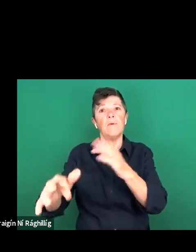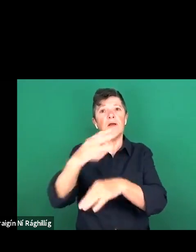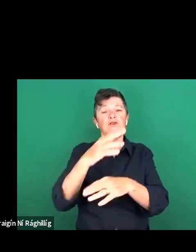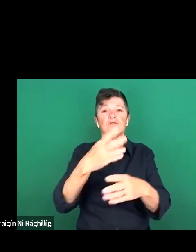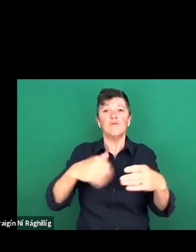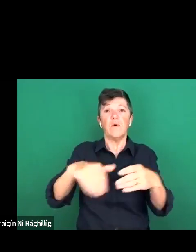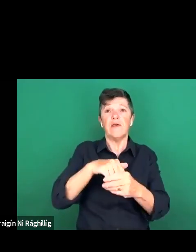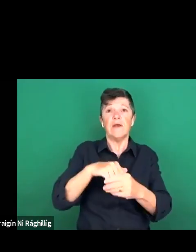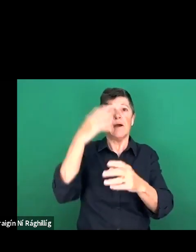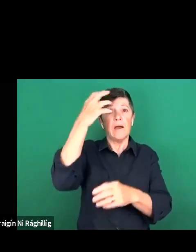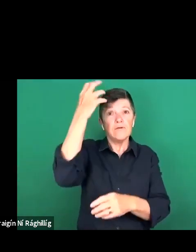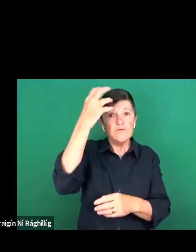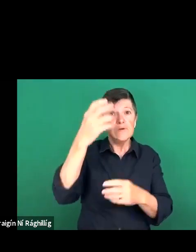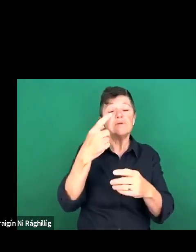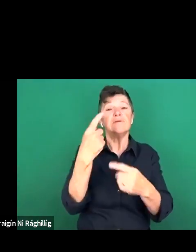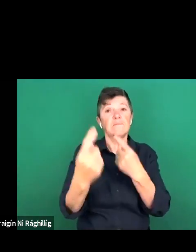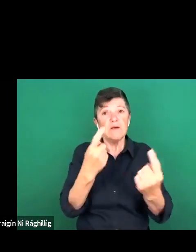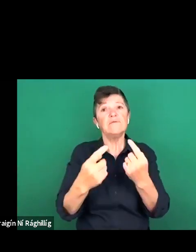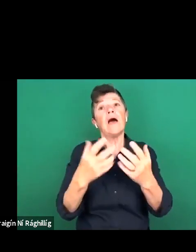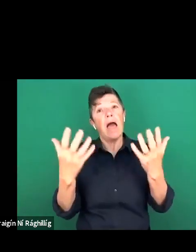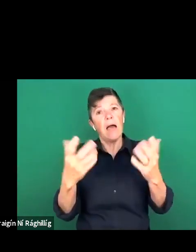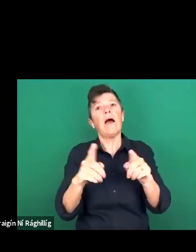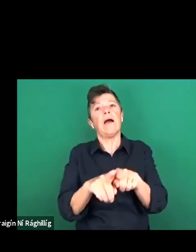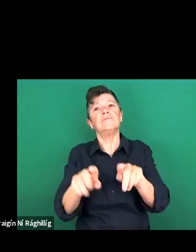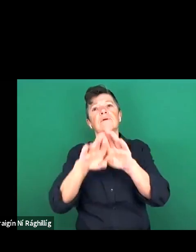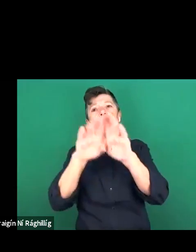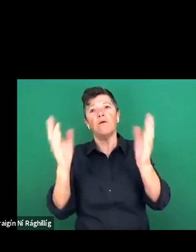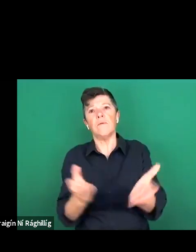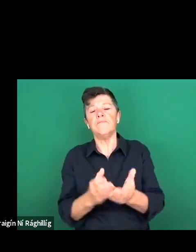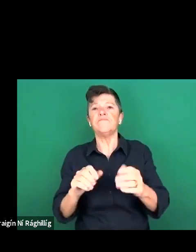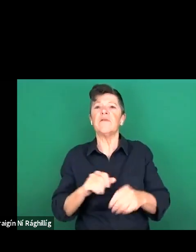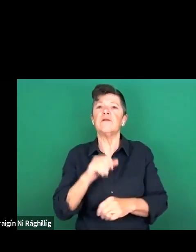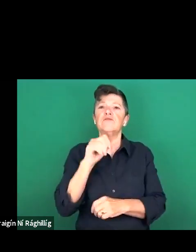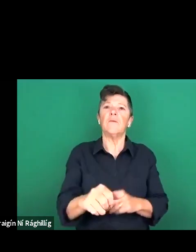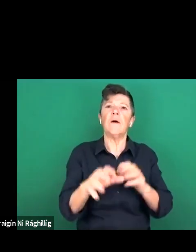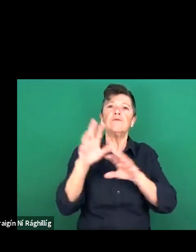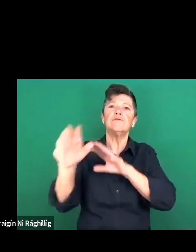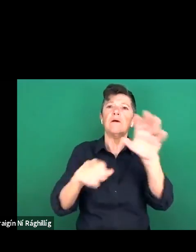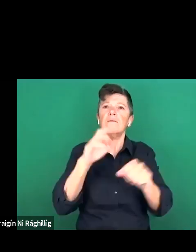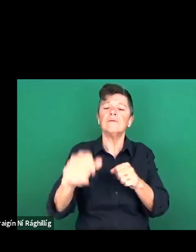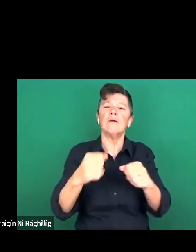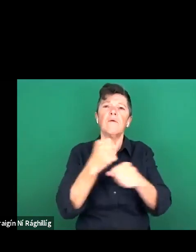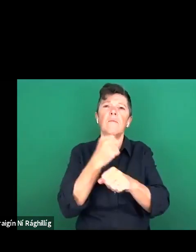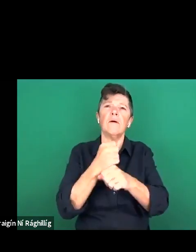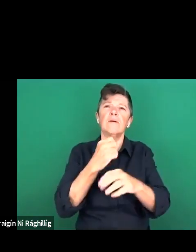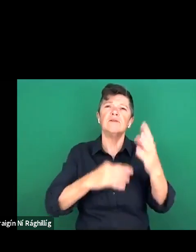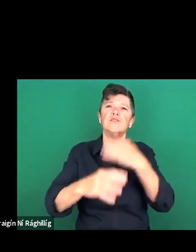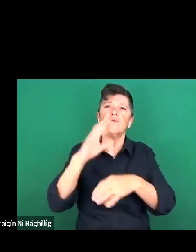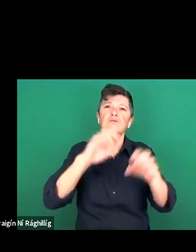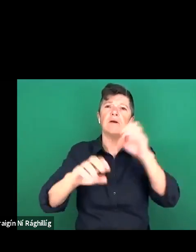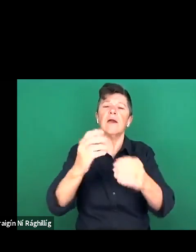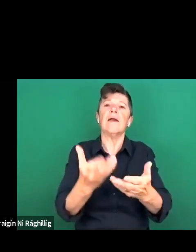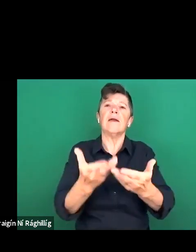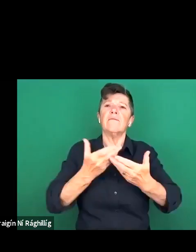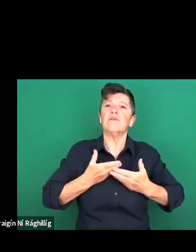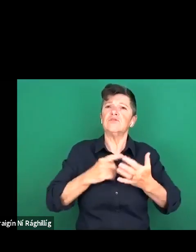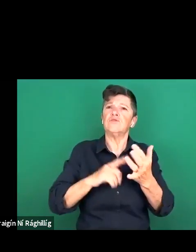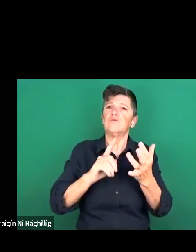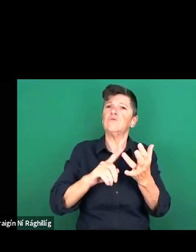see how our constructed forms of discrimination do affect the outcomes of populations both